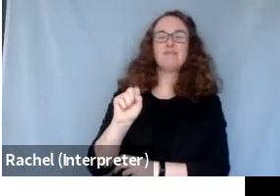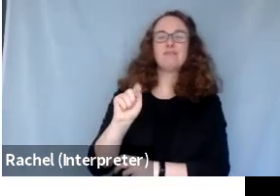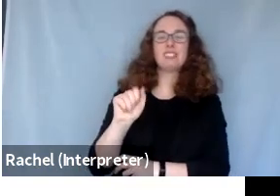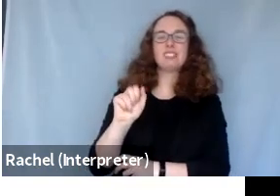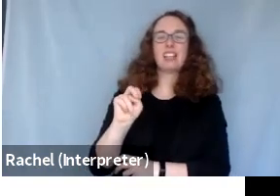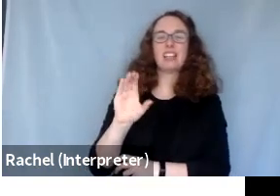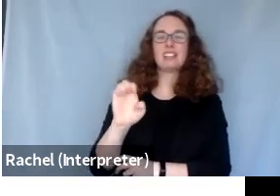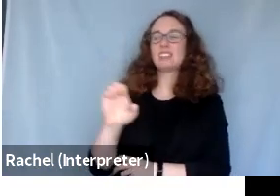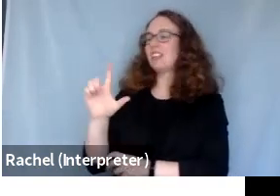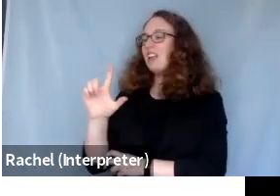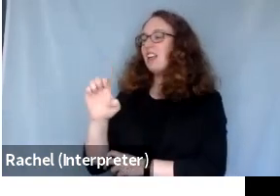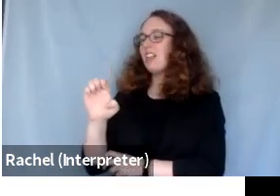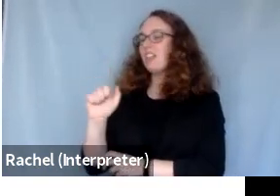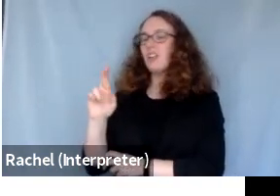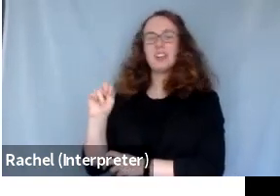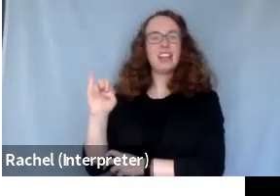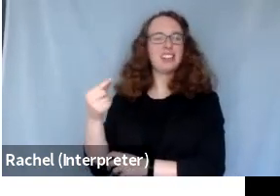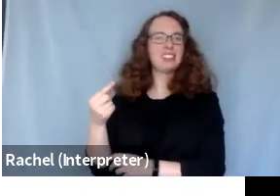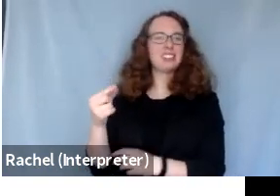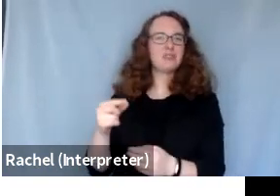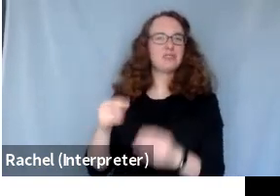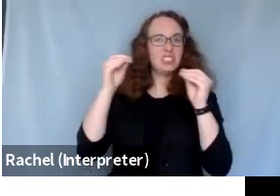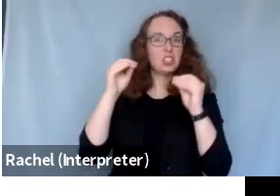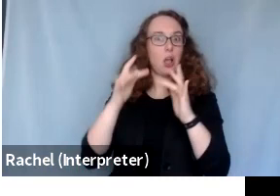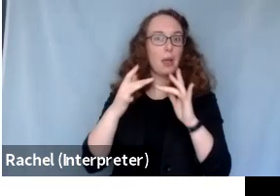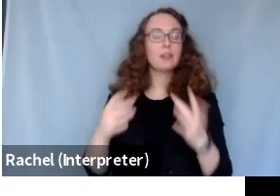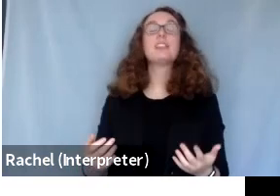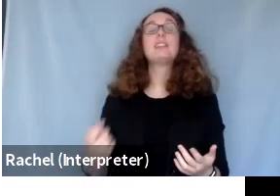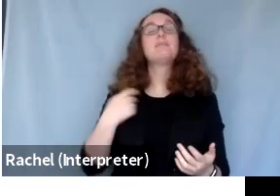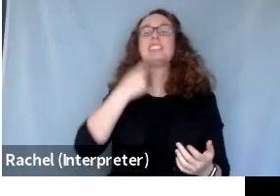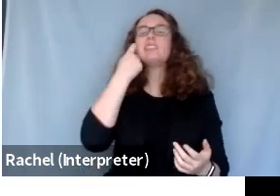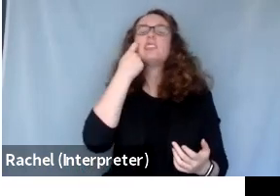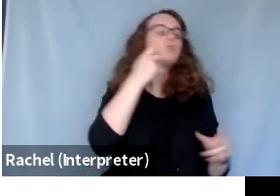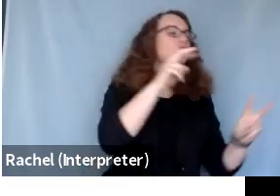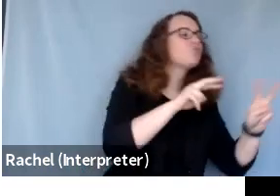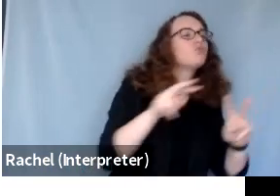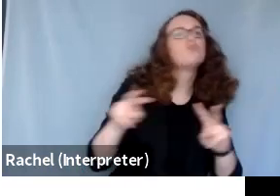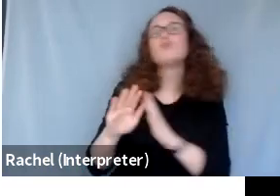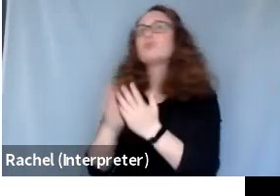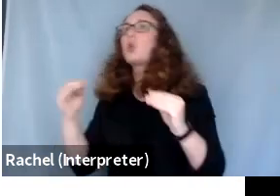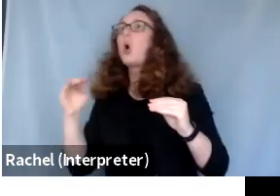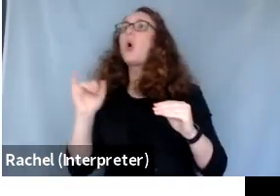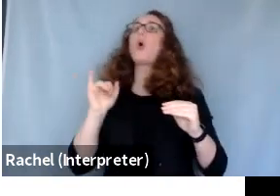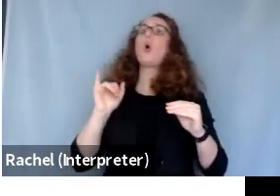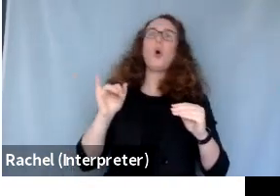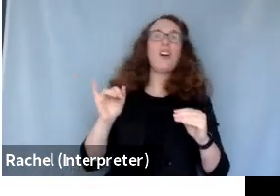of the Bookstore yesterday and I think we have about 50 percent of digital available. Sometimes